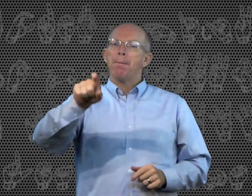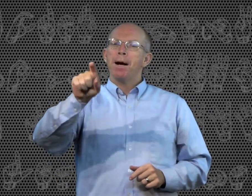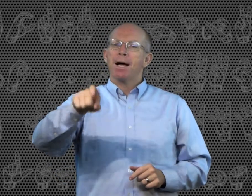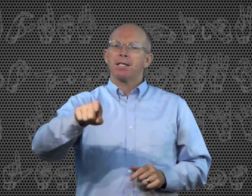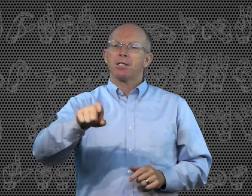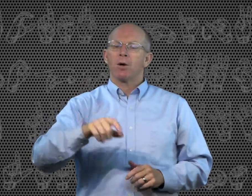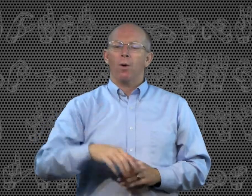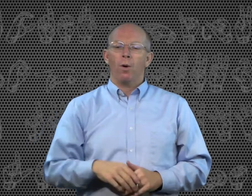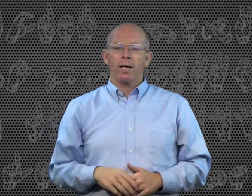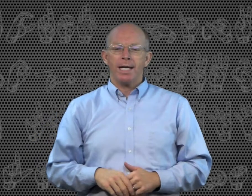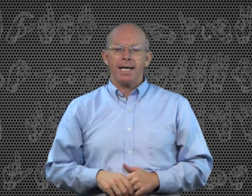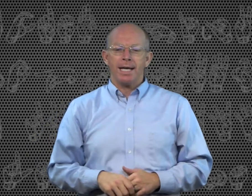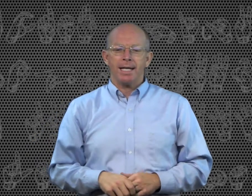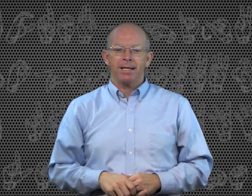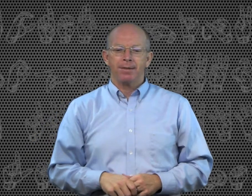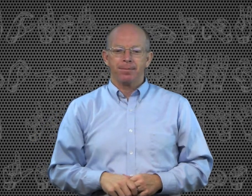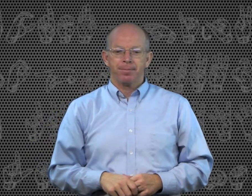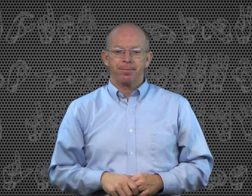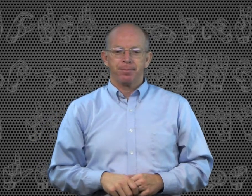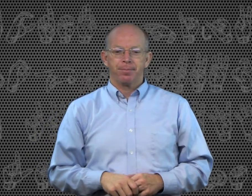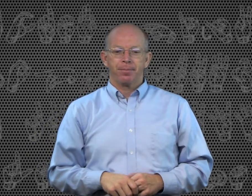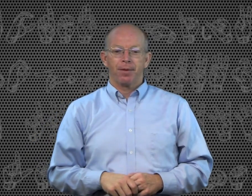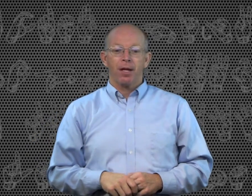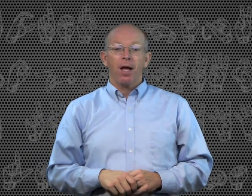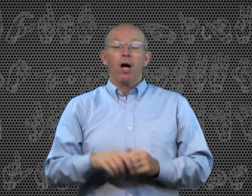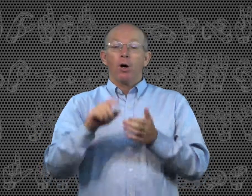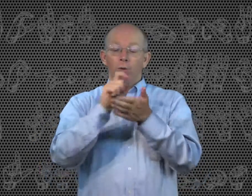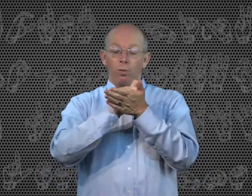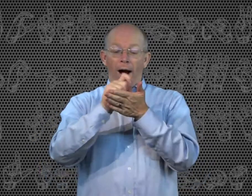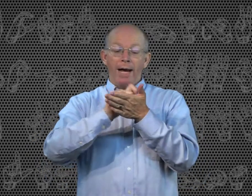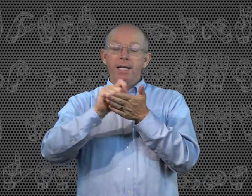MUST or NEED